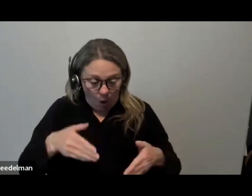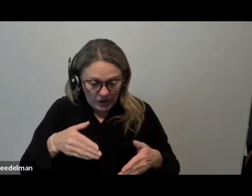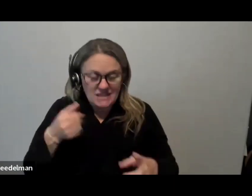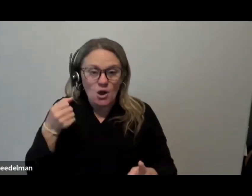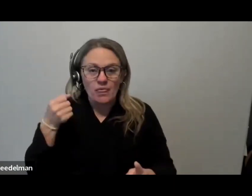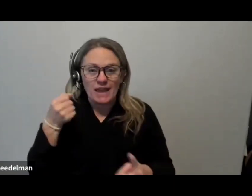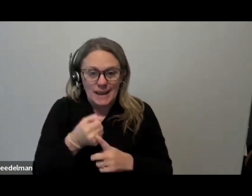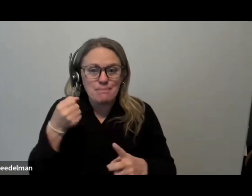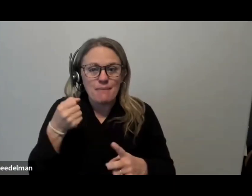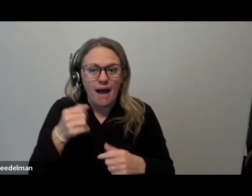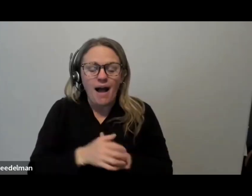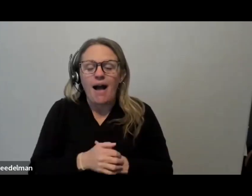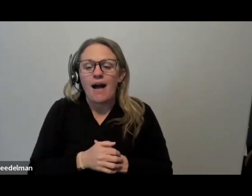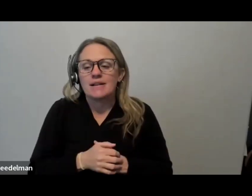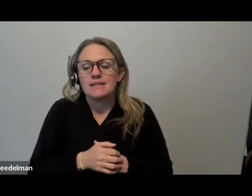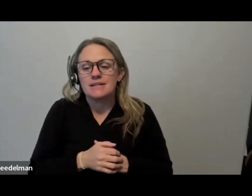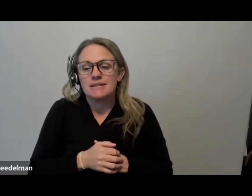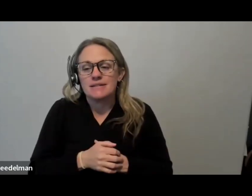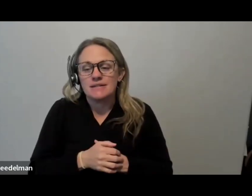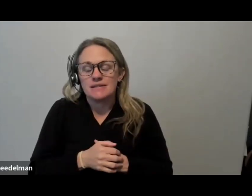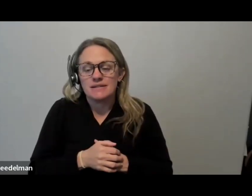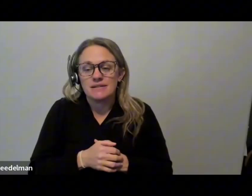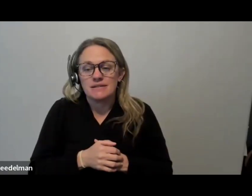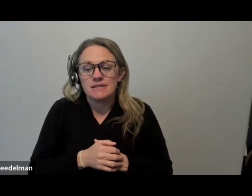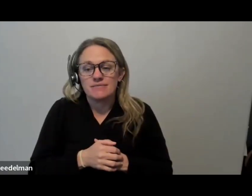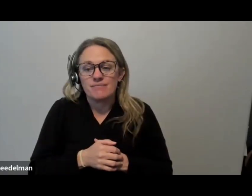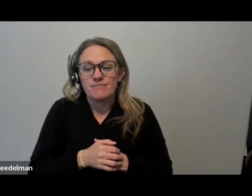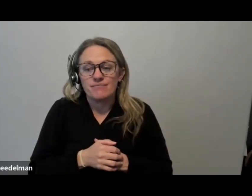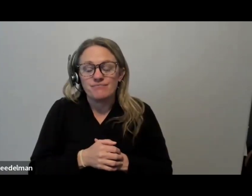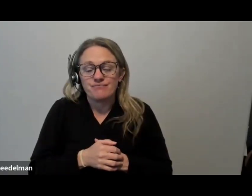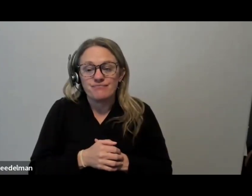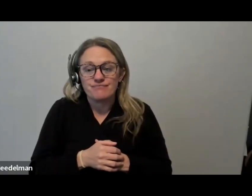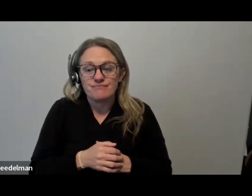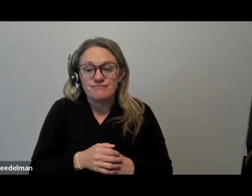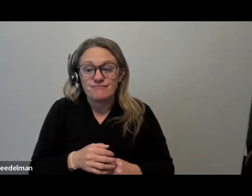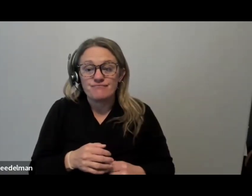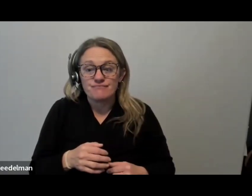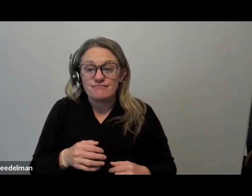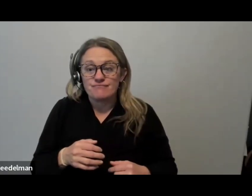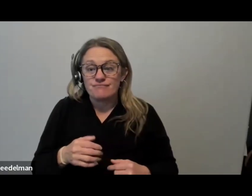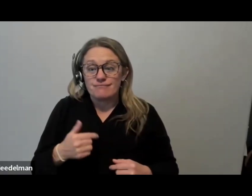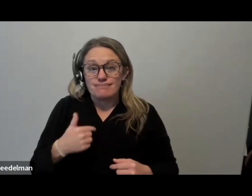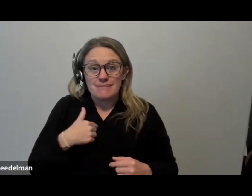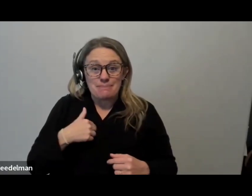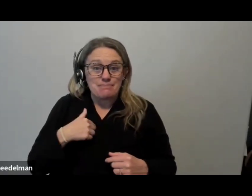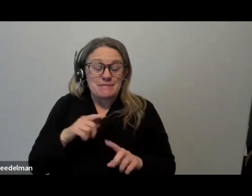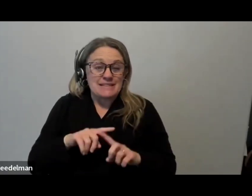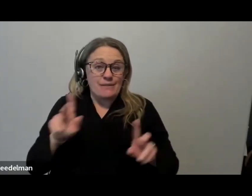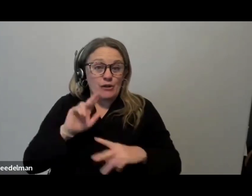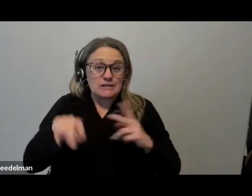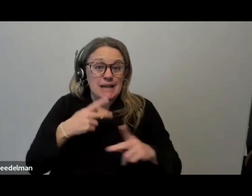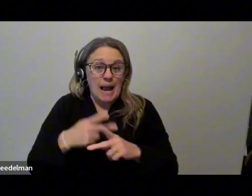because of the nature of just like I, being a different type of person with different disabilities and different challenges,